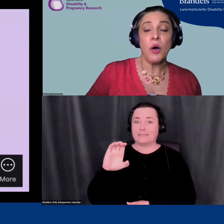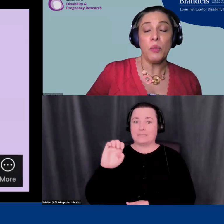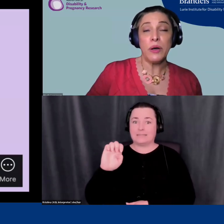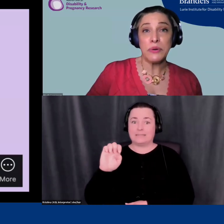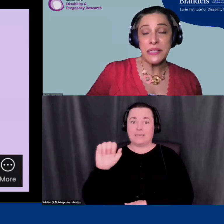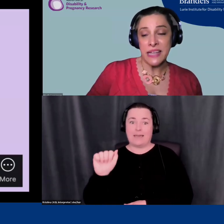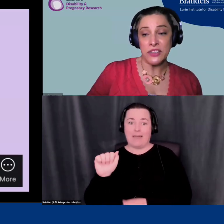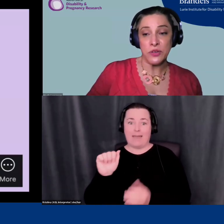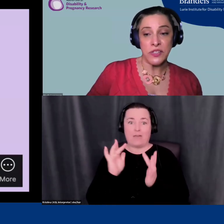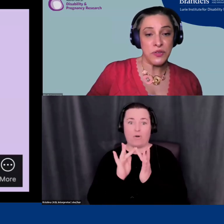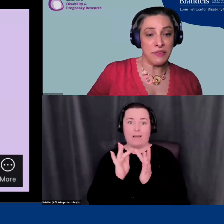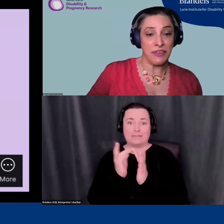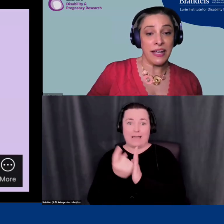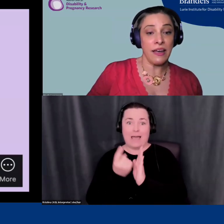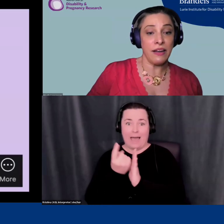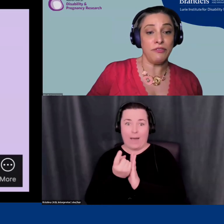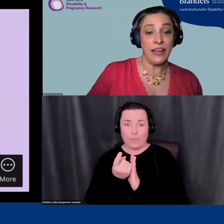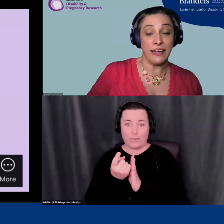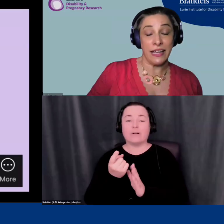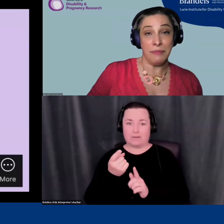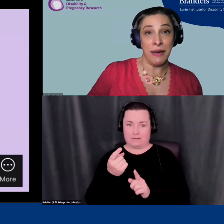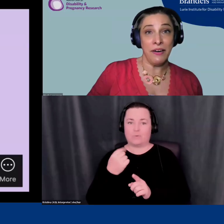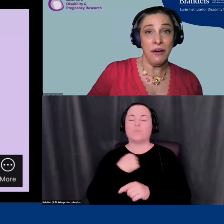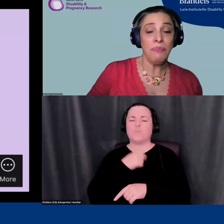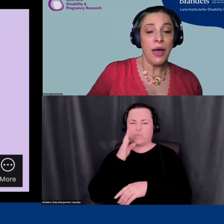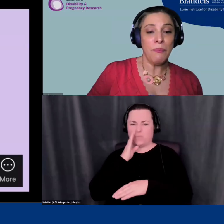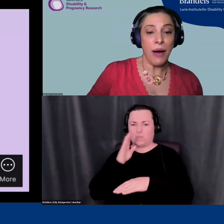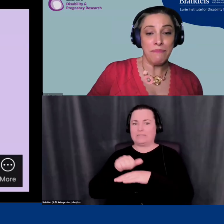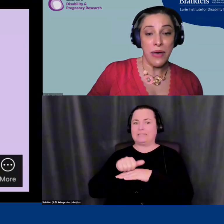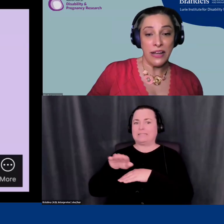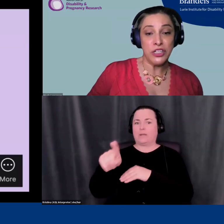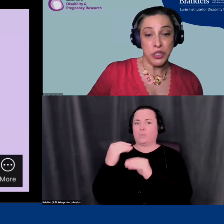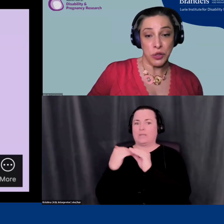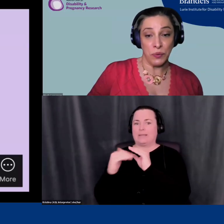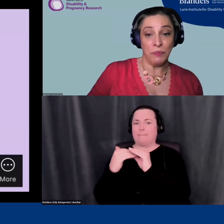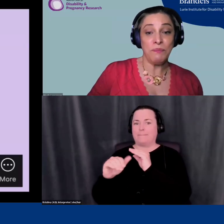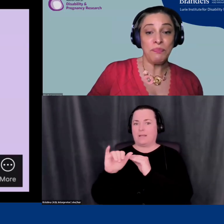we will send your certificate via email by mid-June.